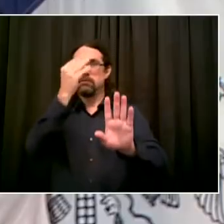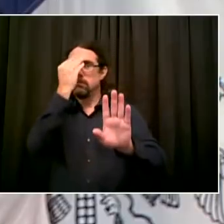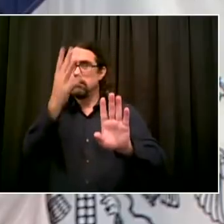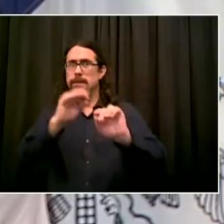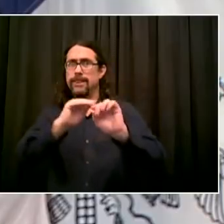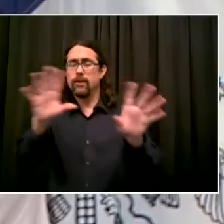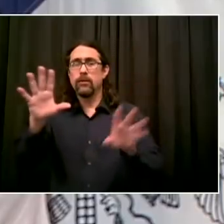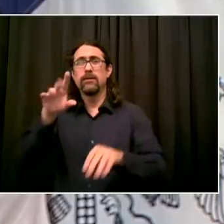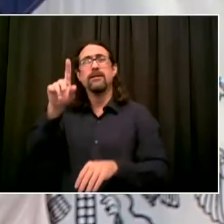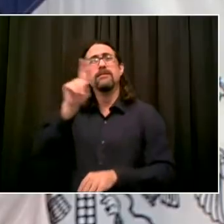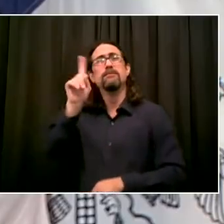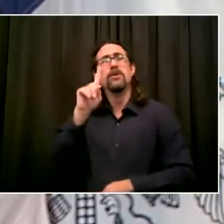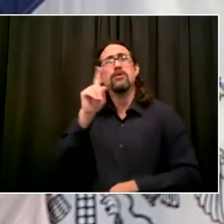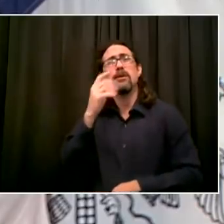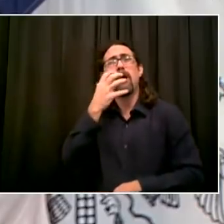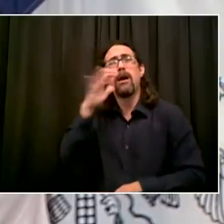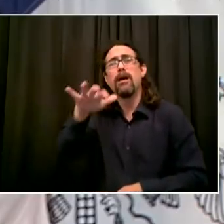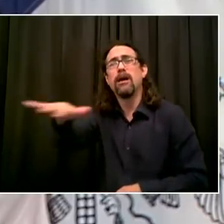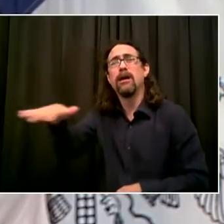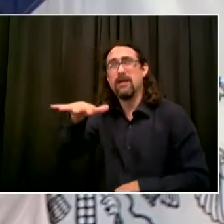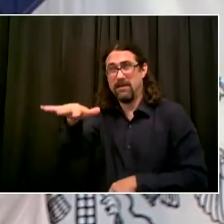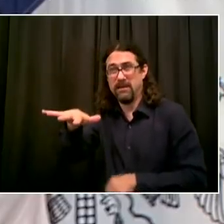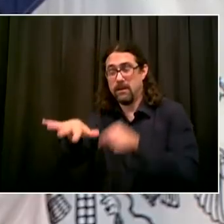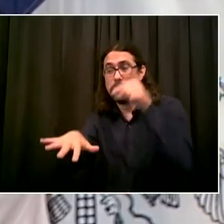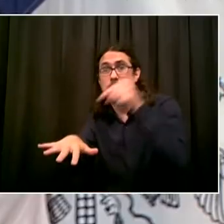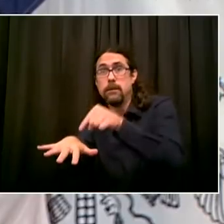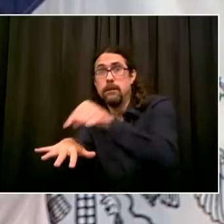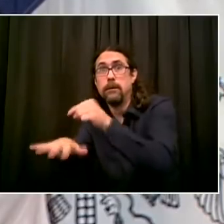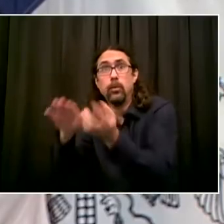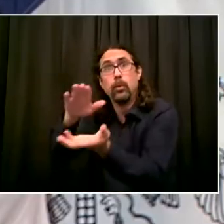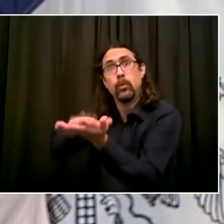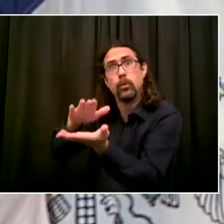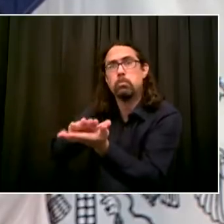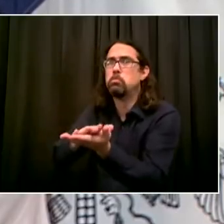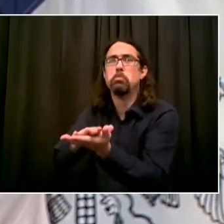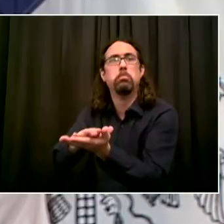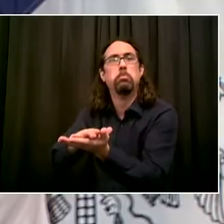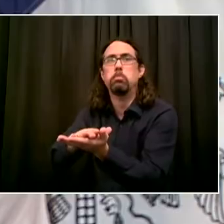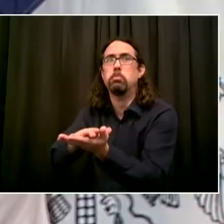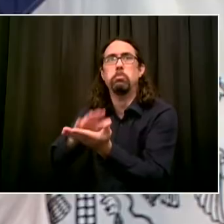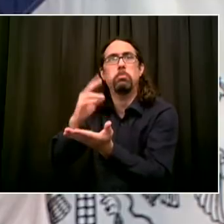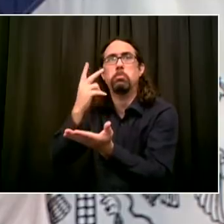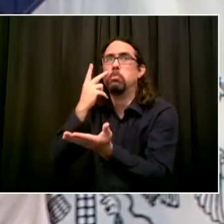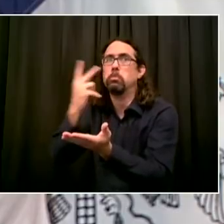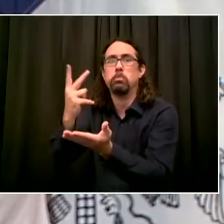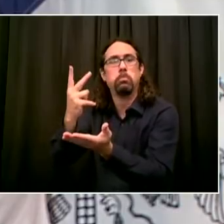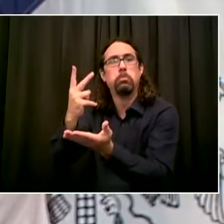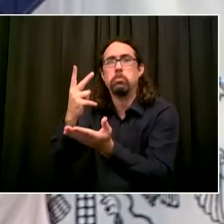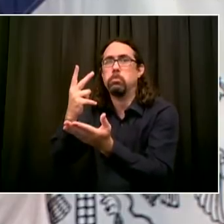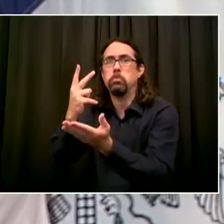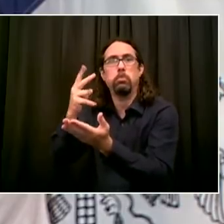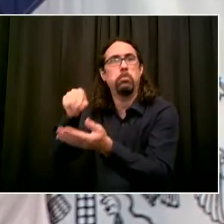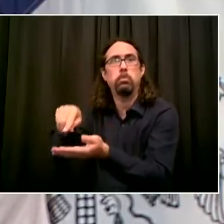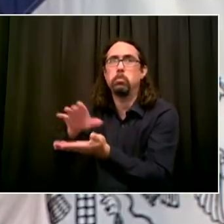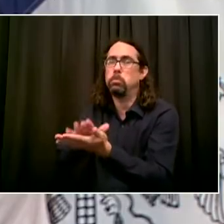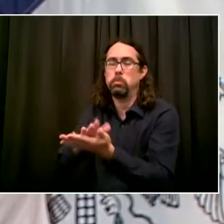AND TESTING OUTSIDE OF THE ZIPCO D.ES ONCSIESTNTLY WHAT WE HAVE FOUND IS NO EVIDENCE OF SPERADI N THE